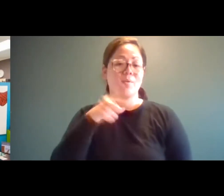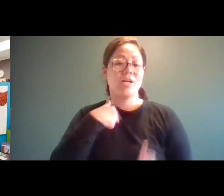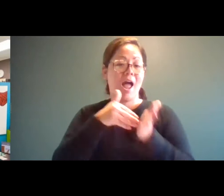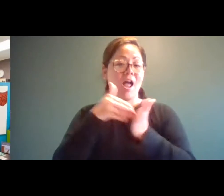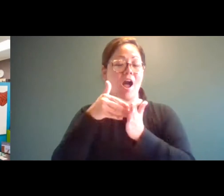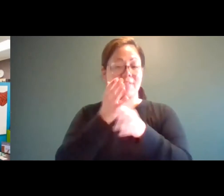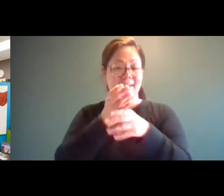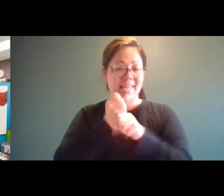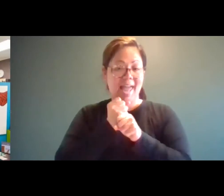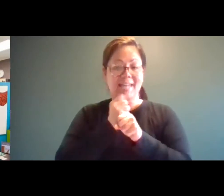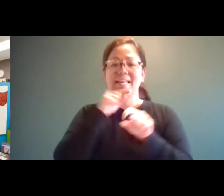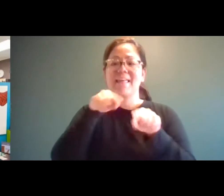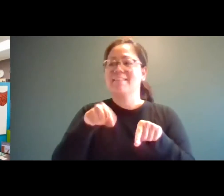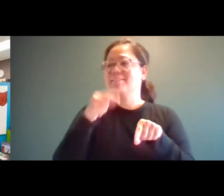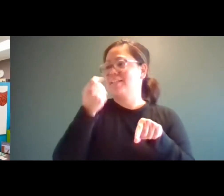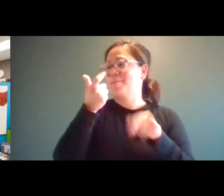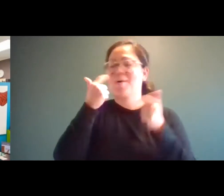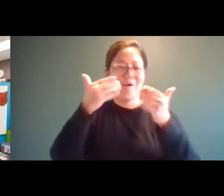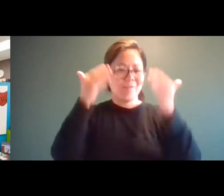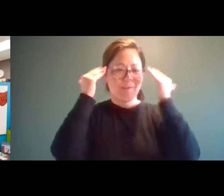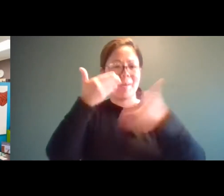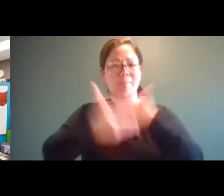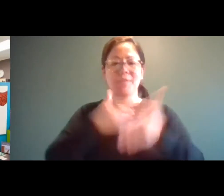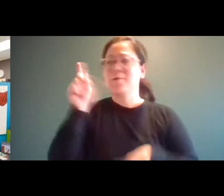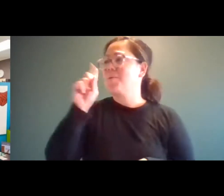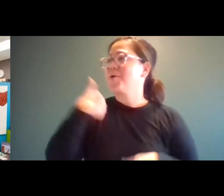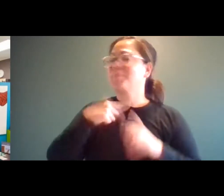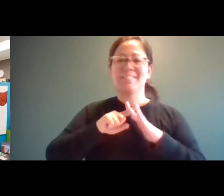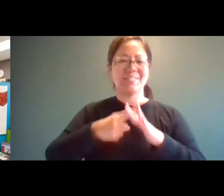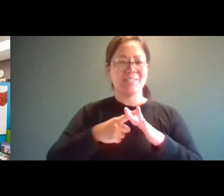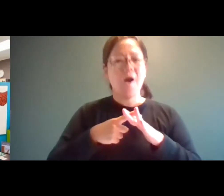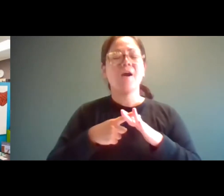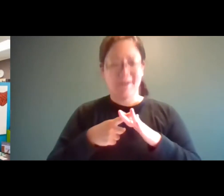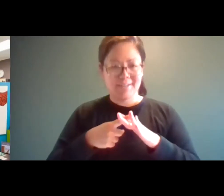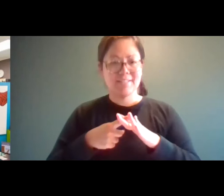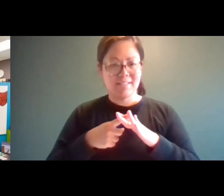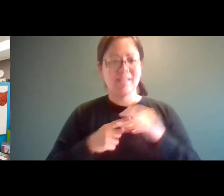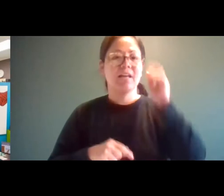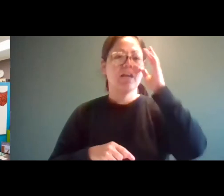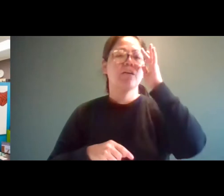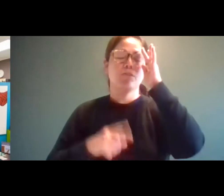you know, this is an overwhelming process, so where do we even start? And I think one of the biggest things is